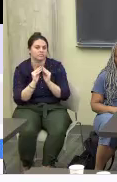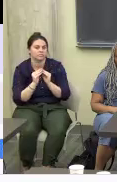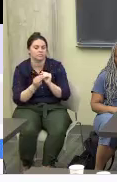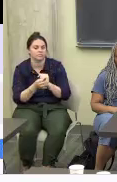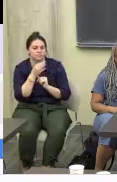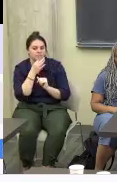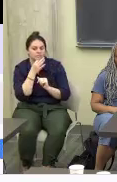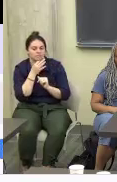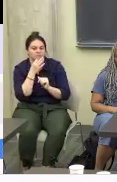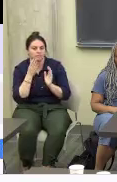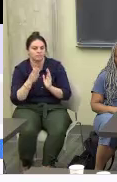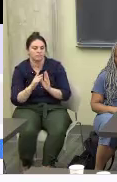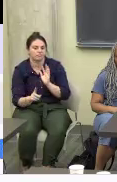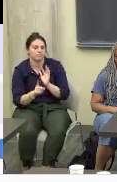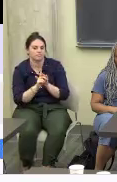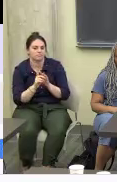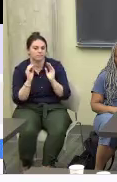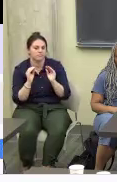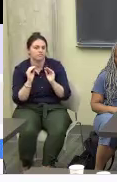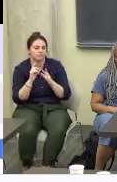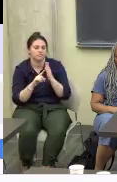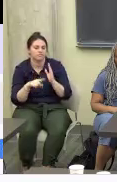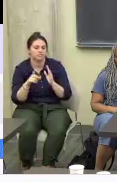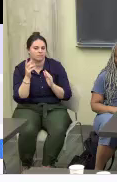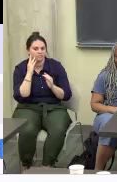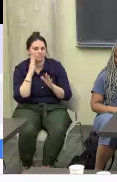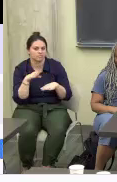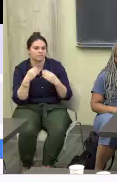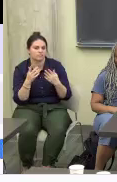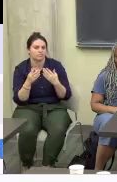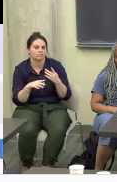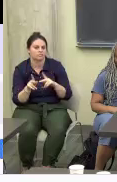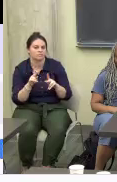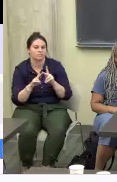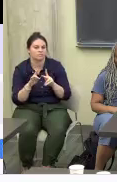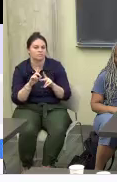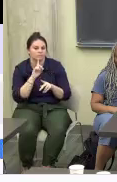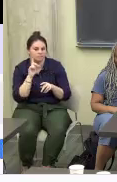show up and teach what they know and give people practical skills.